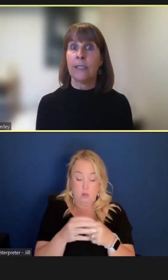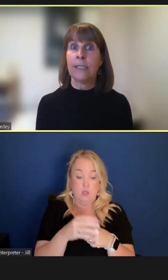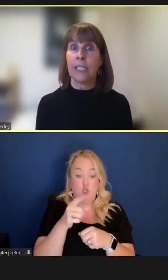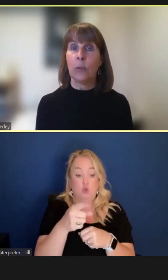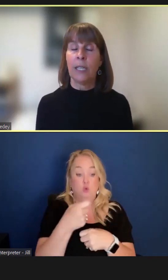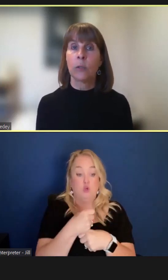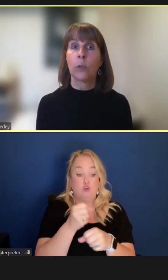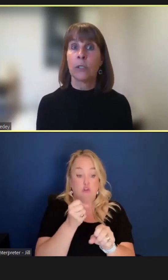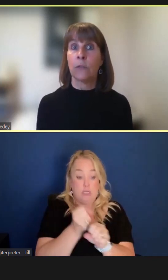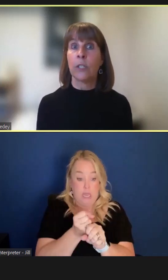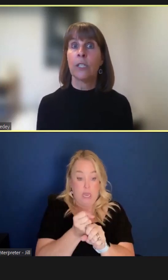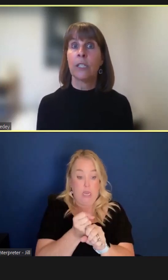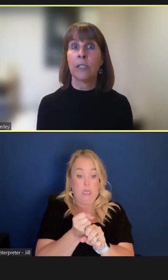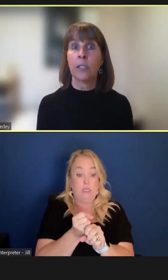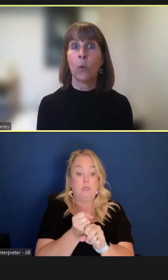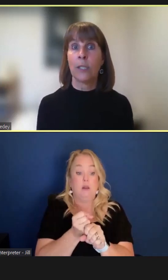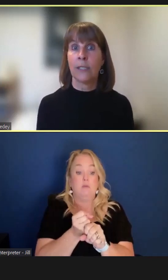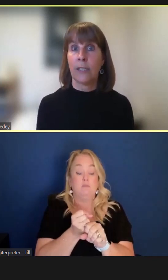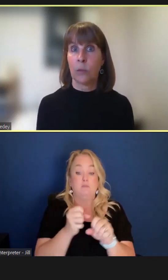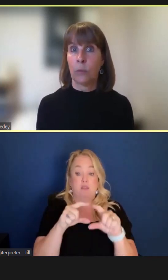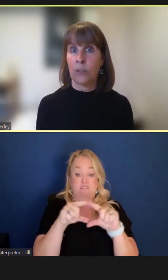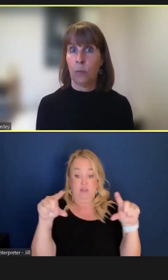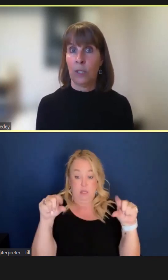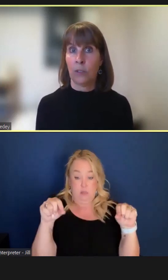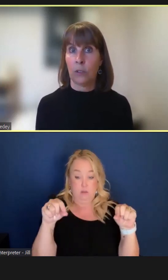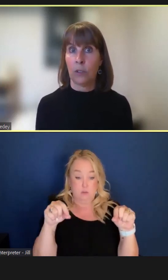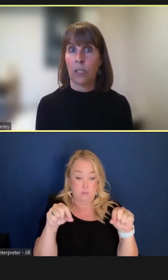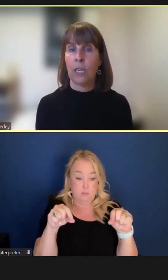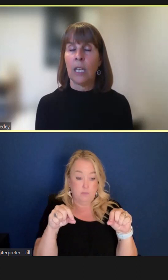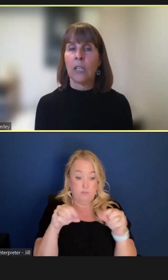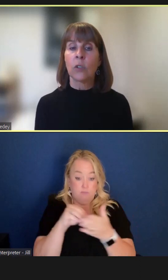database where it's very clear what assessment was administered so that when